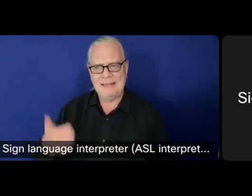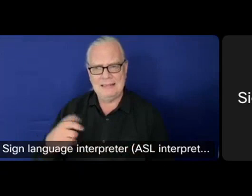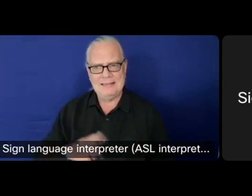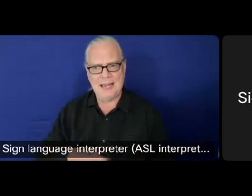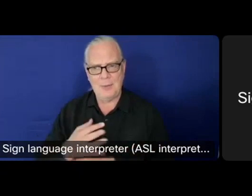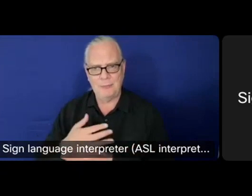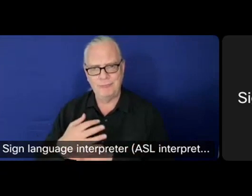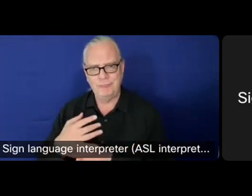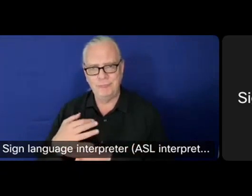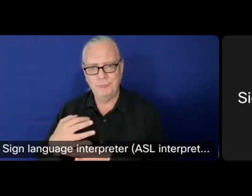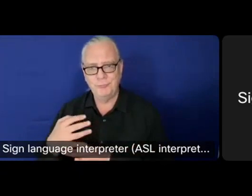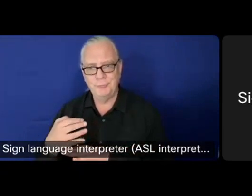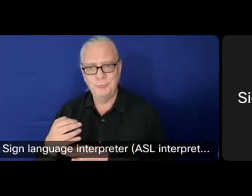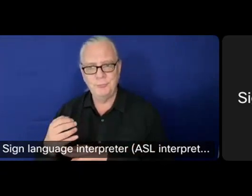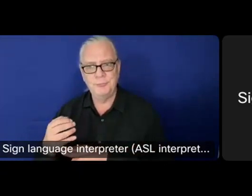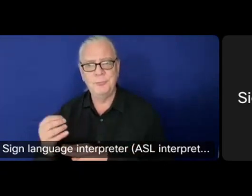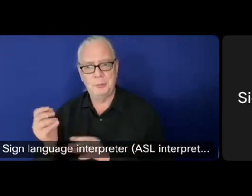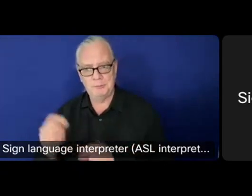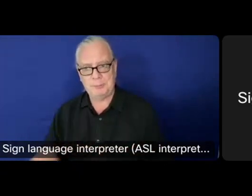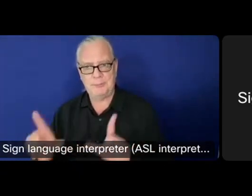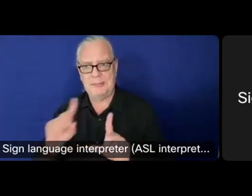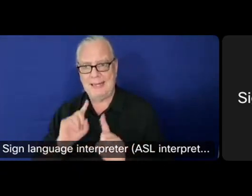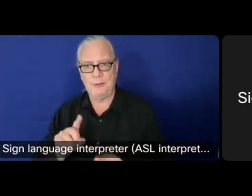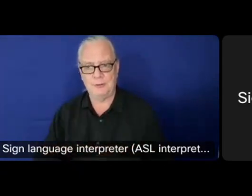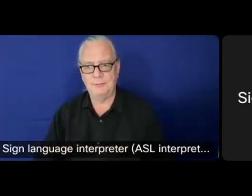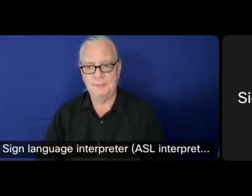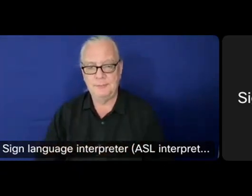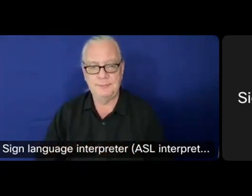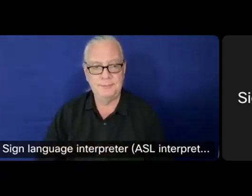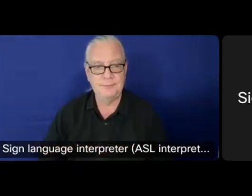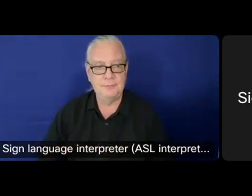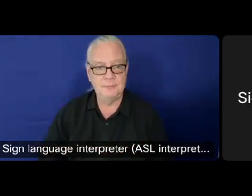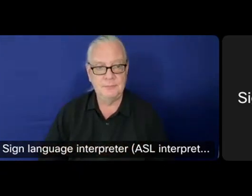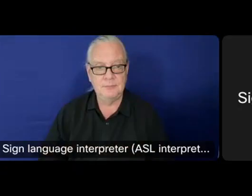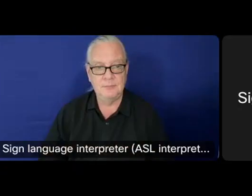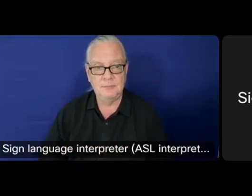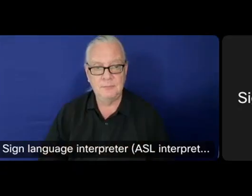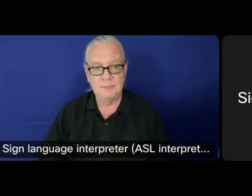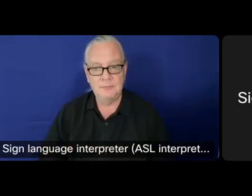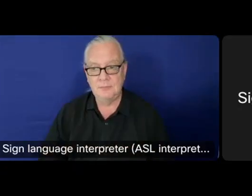should be coming up. And someone in the in the chat is asking,